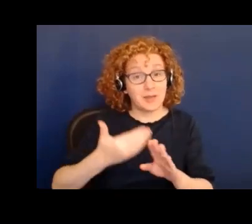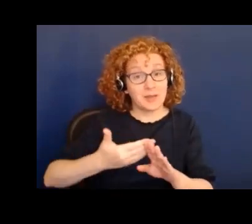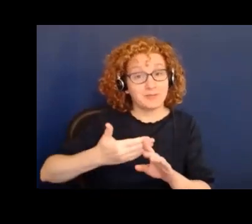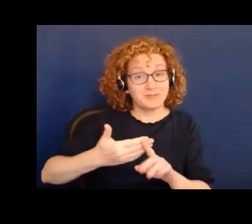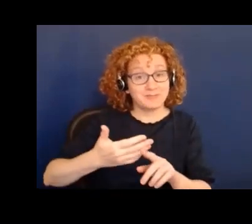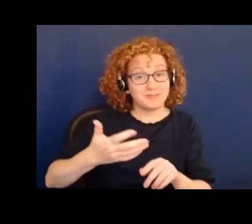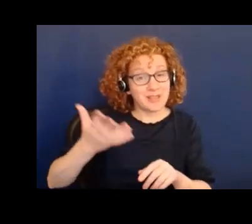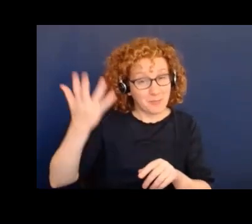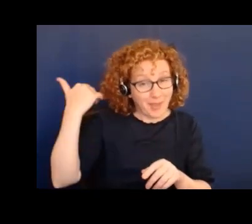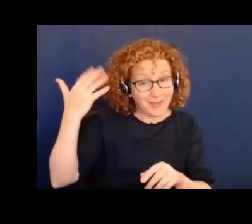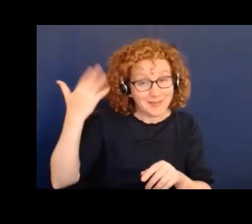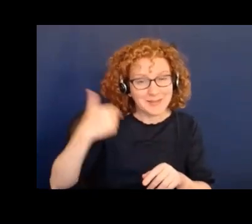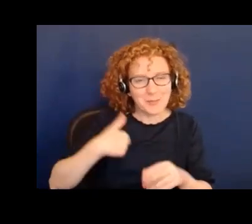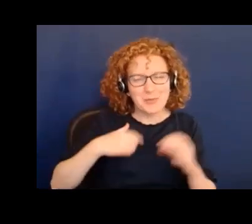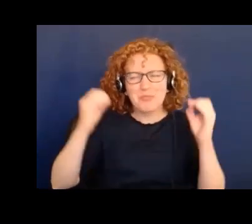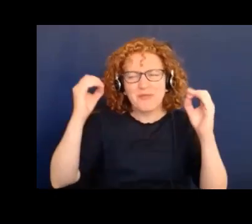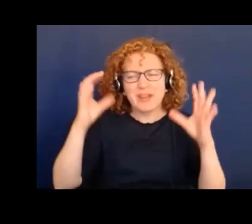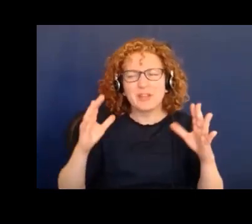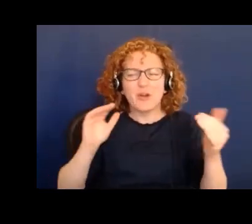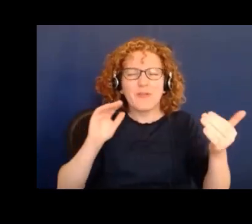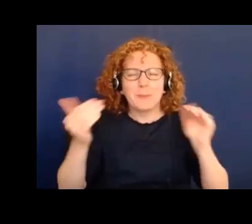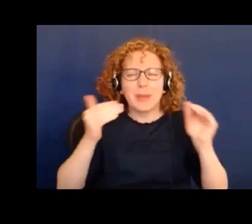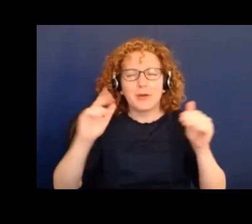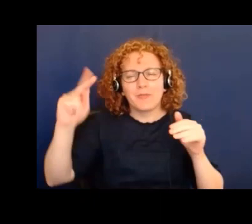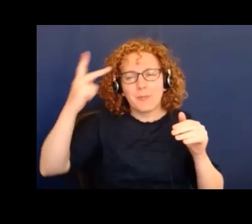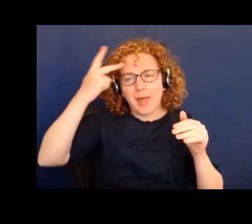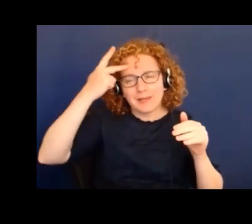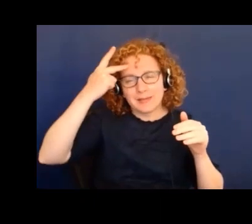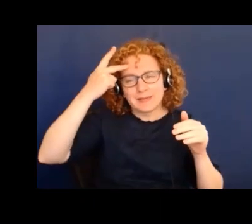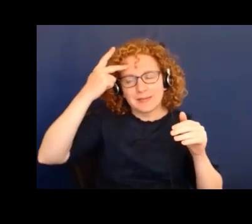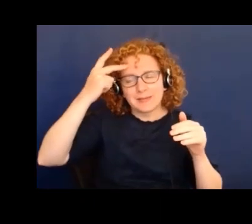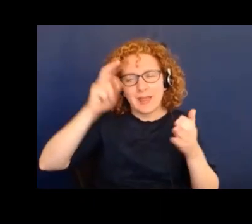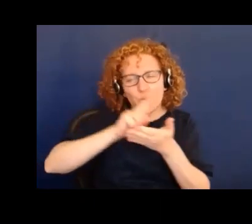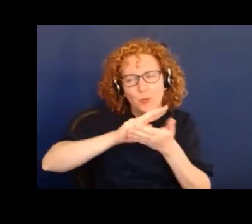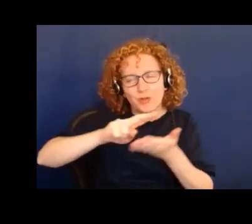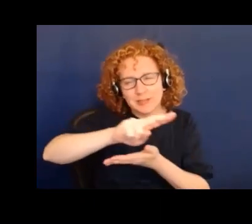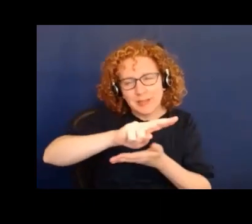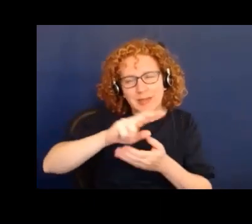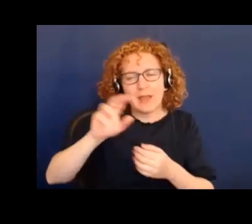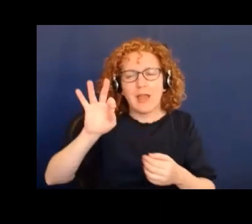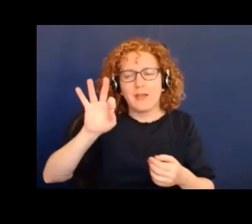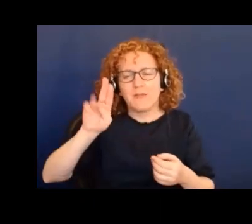a professor of comparative politics and also a Fulbright scholar alum so this is a